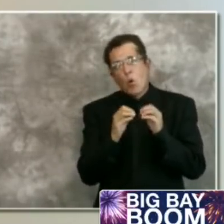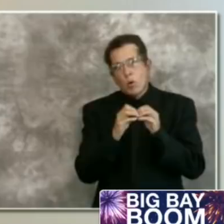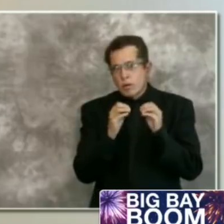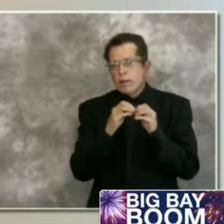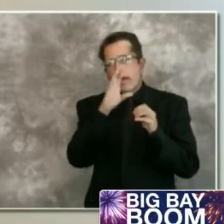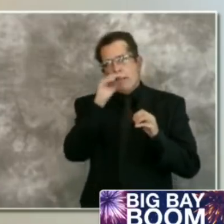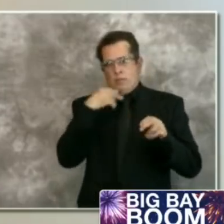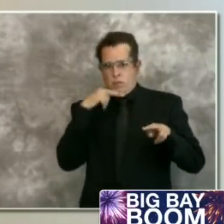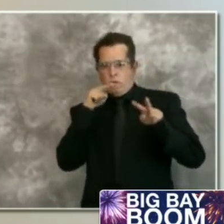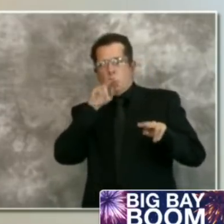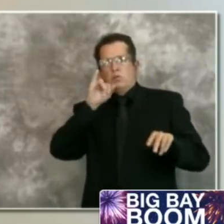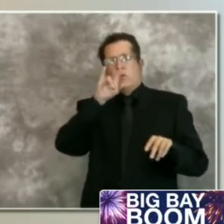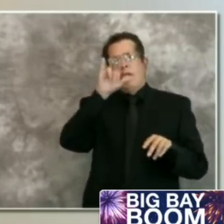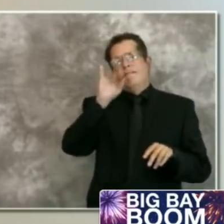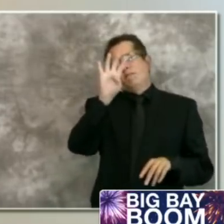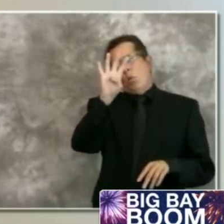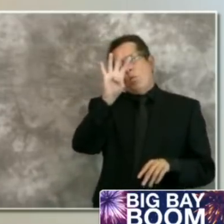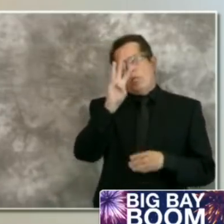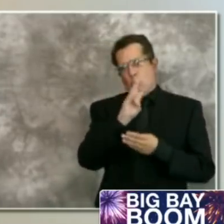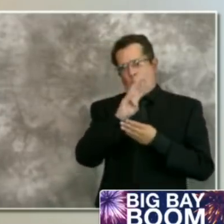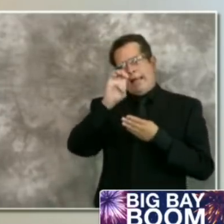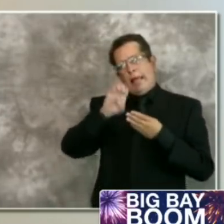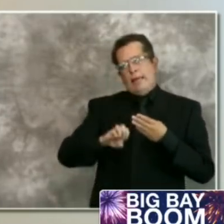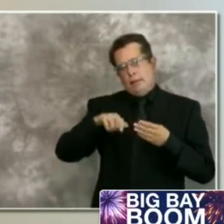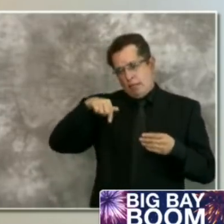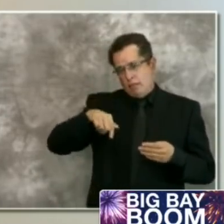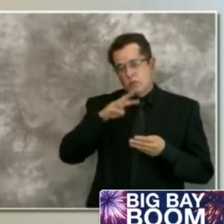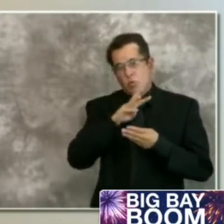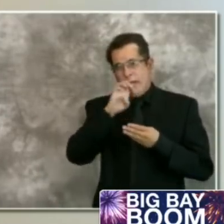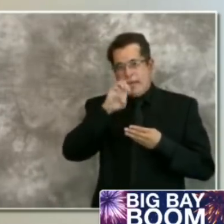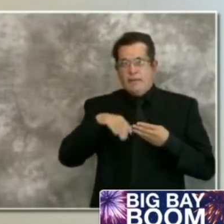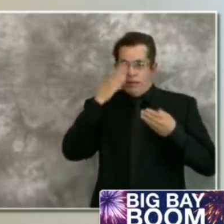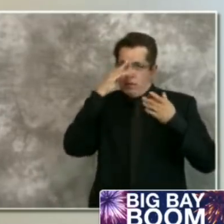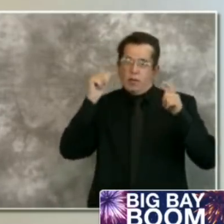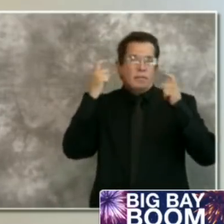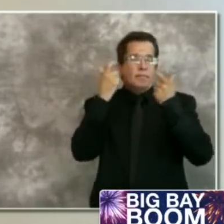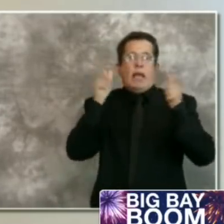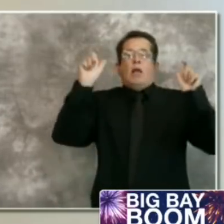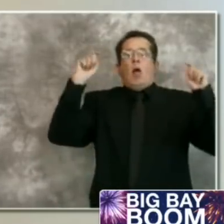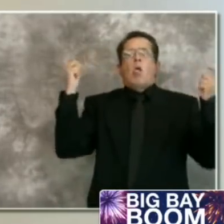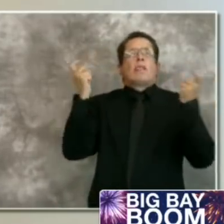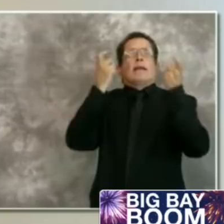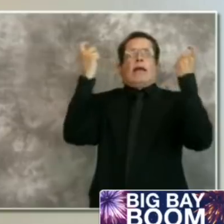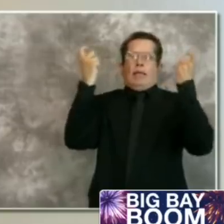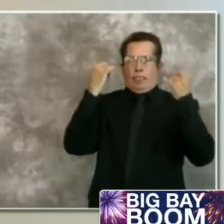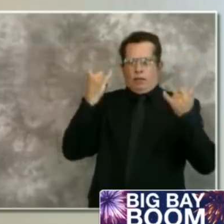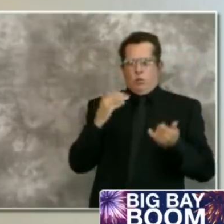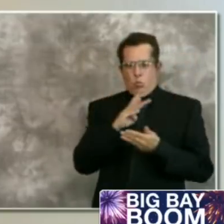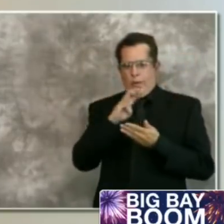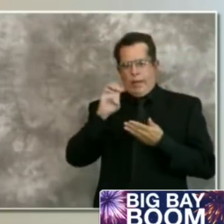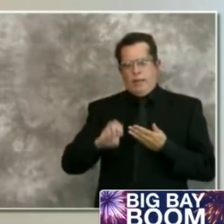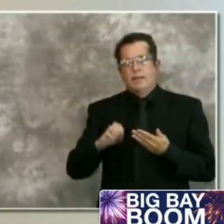THROUGH OUR PUBLIC HEALTH AGENCY AND WE'RE WORKING WITH LAW ENFORCEMENT AND BY WE WE REALLY WANT TO FOCUS AROUND